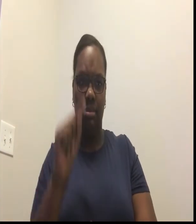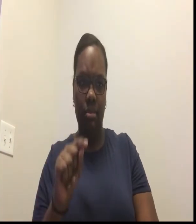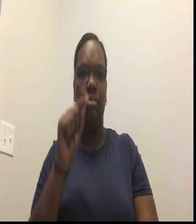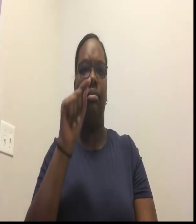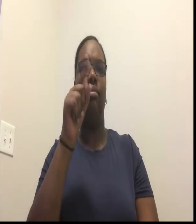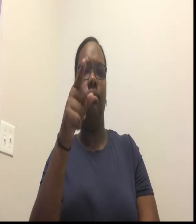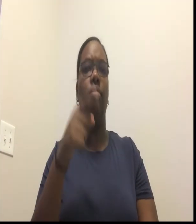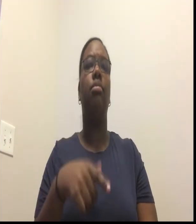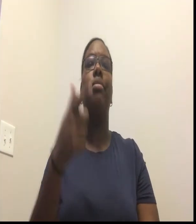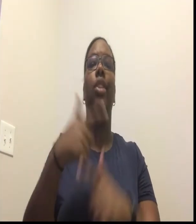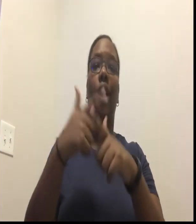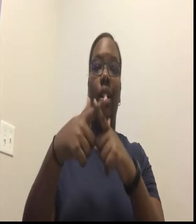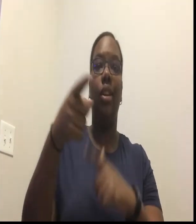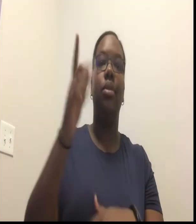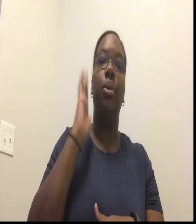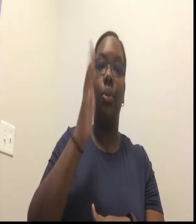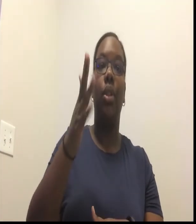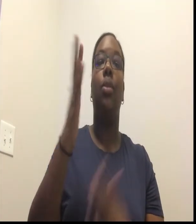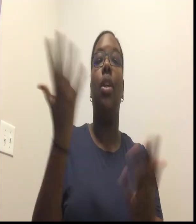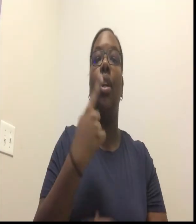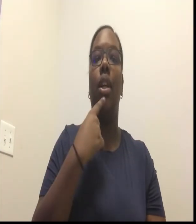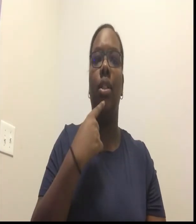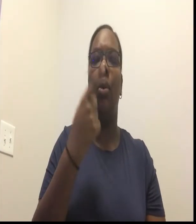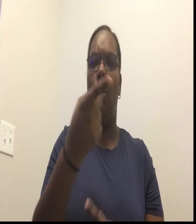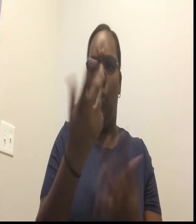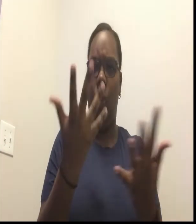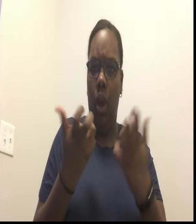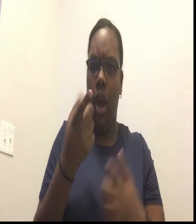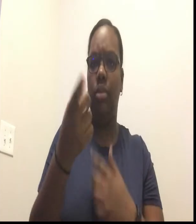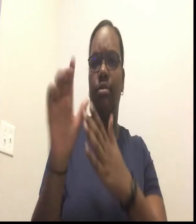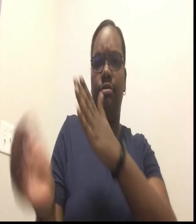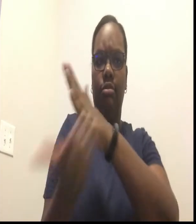Sometimes this can be both you want to strike some words but then add other